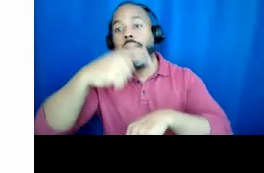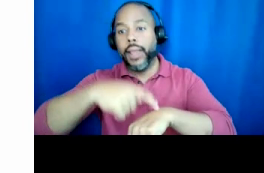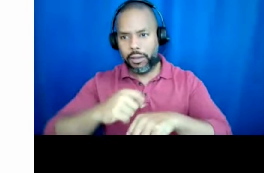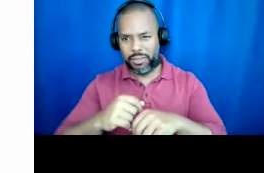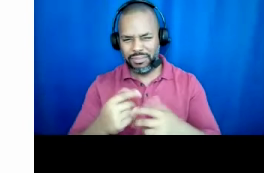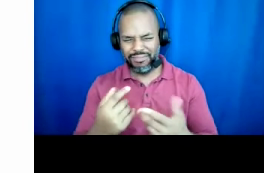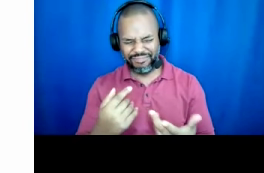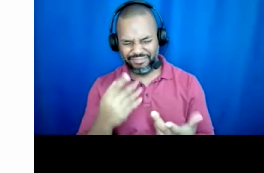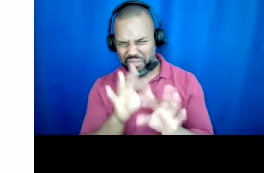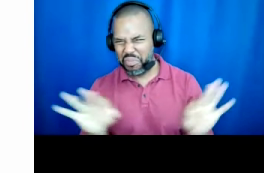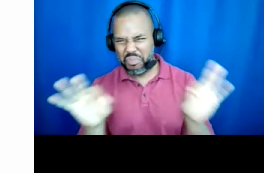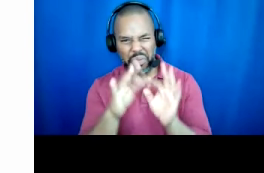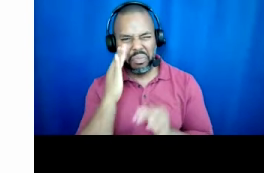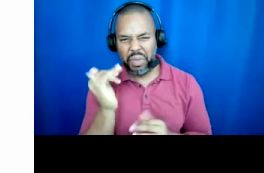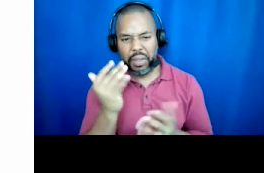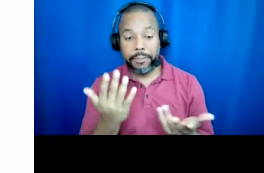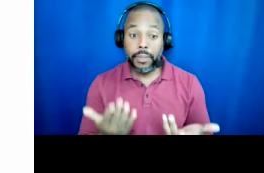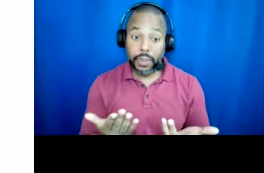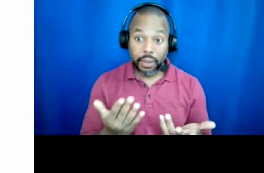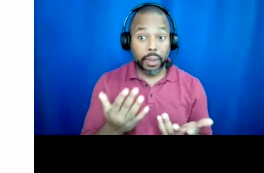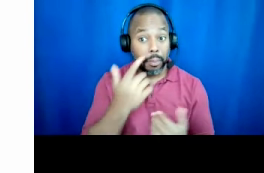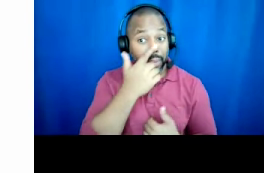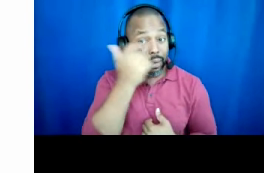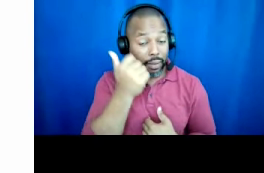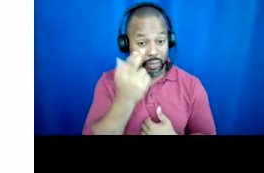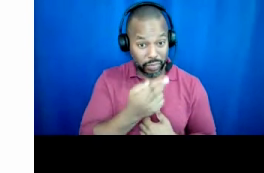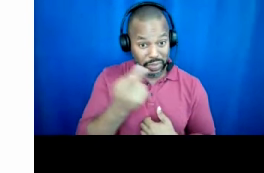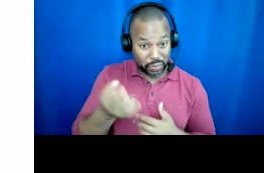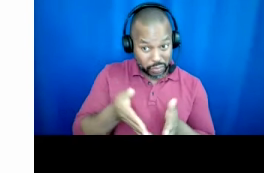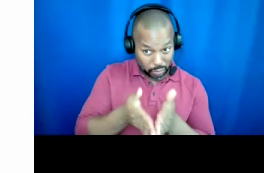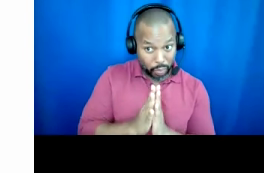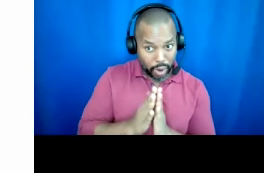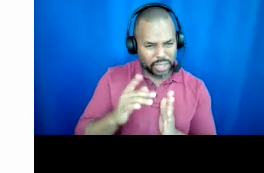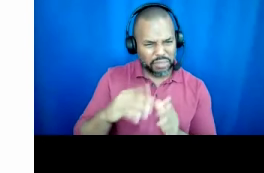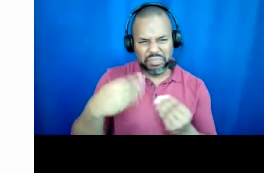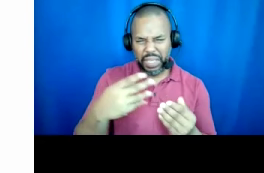For a set resource request. And we will give examples in subsequent slides.